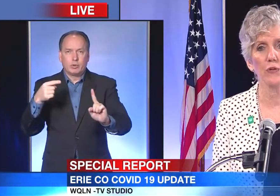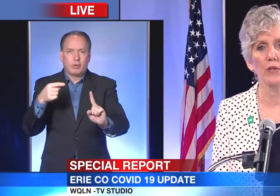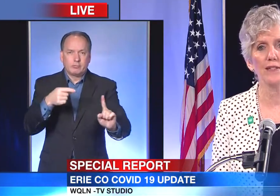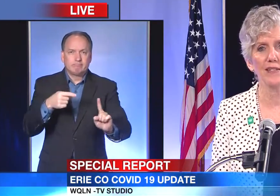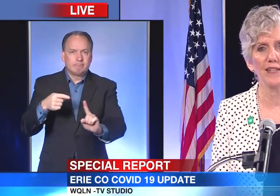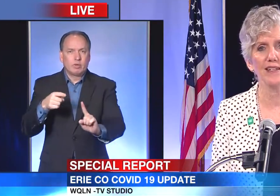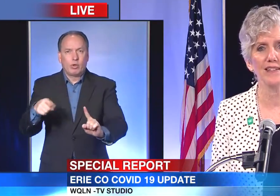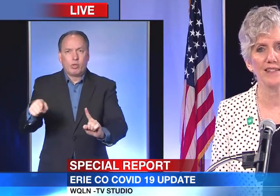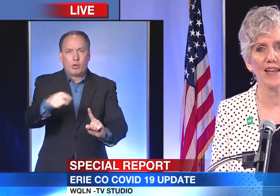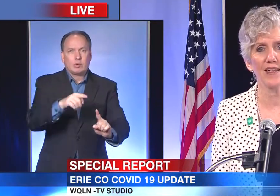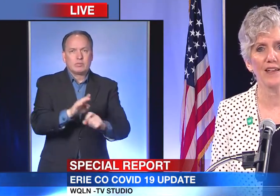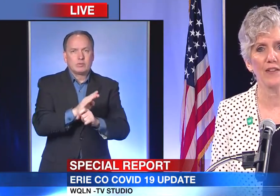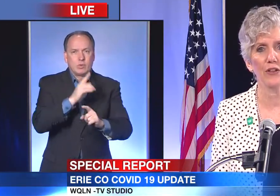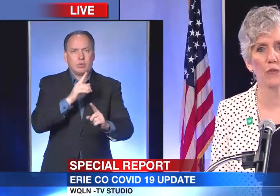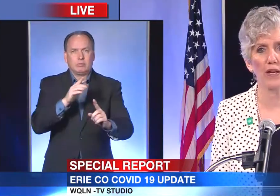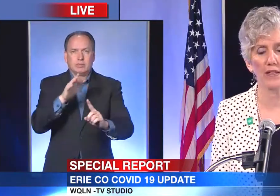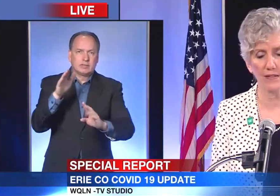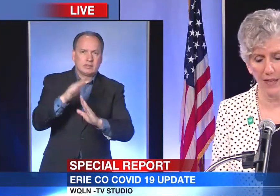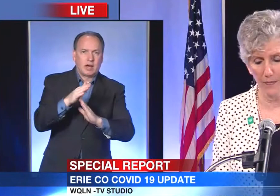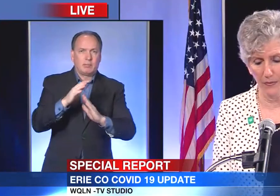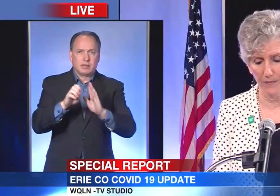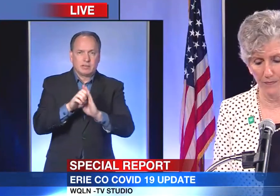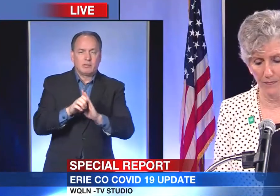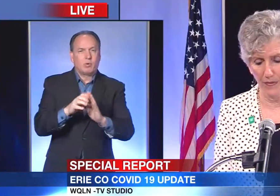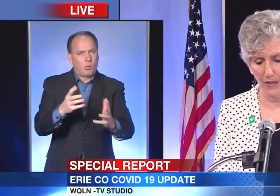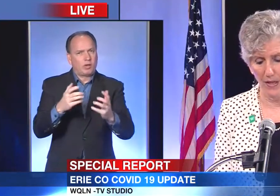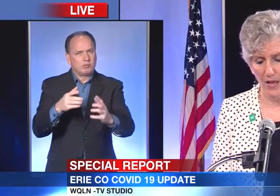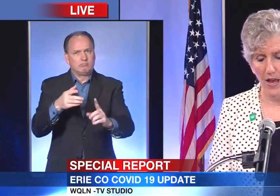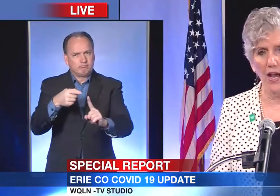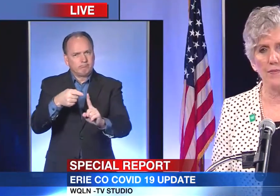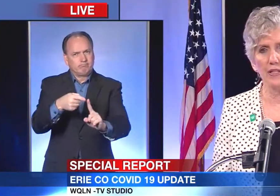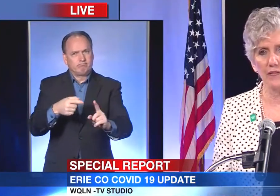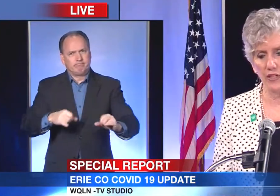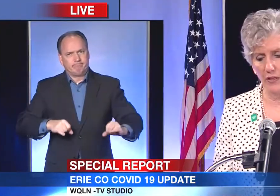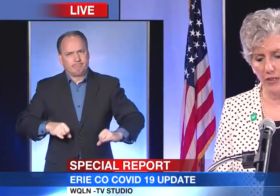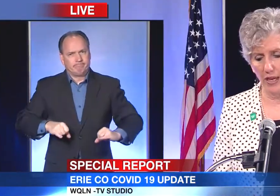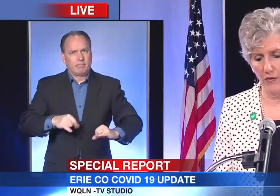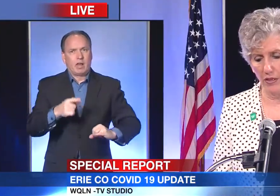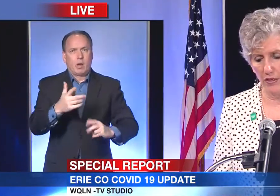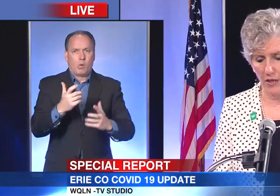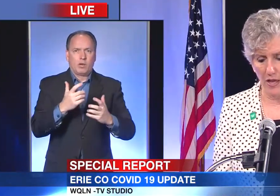I LOOK FORWARD TO SHINING A SPOTLIGHT ON THOSE BUSINESSES WHO WE SEE SETTING THE GREAT